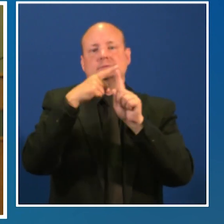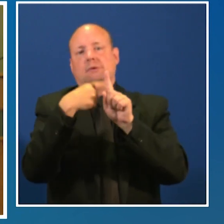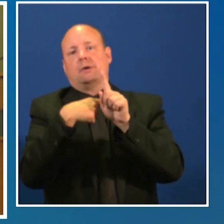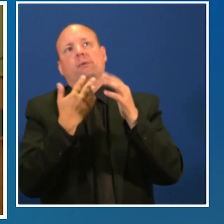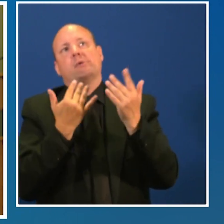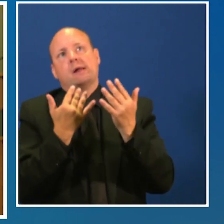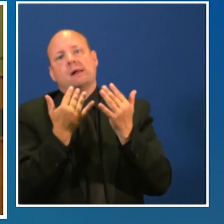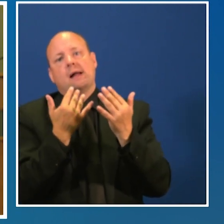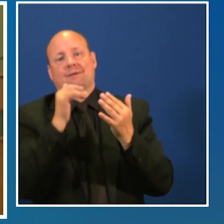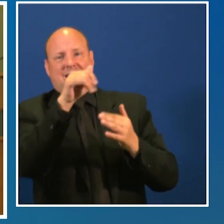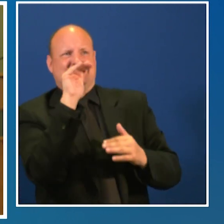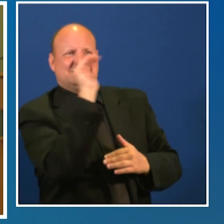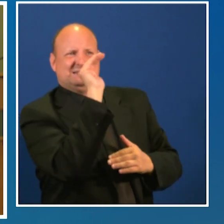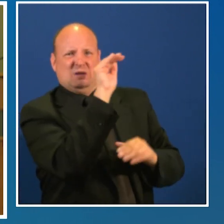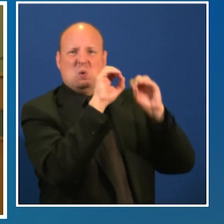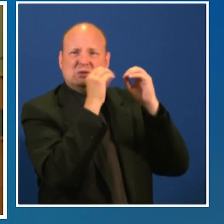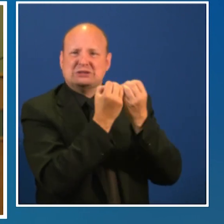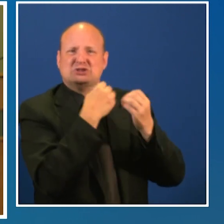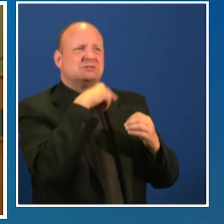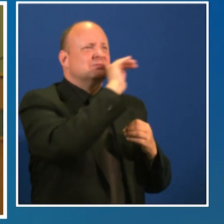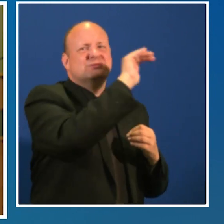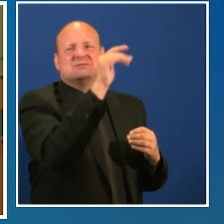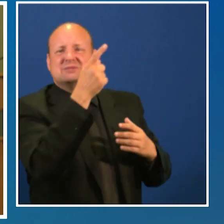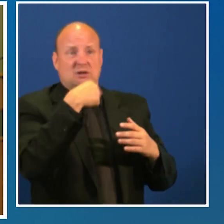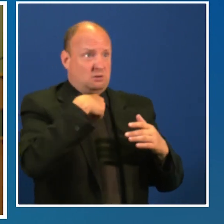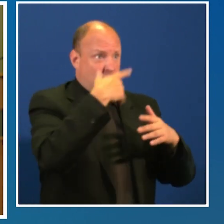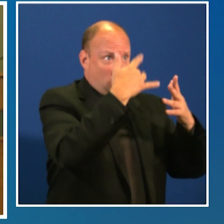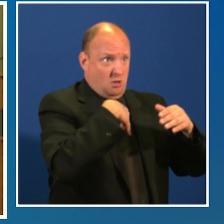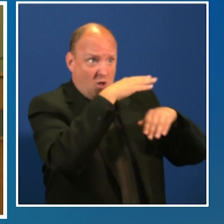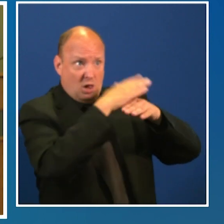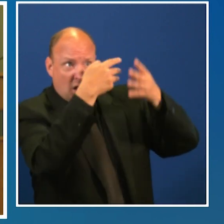on the wait list. Of course, avoiding eviction is always your